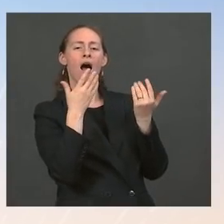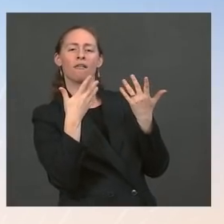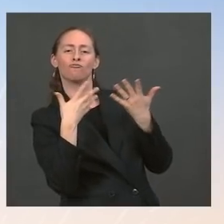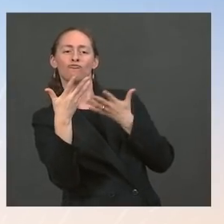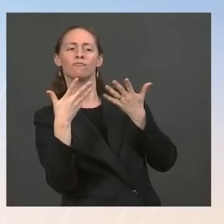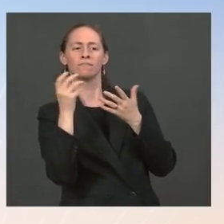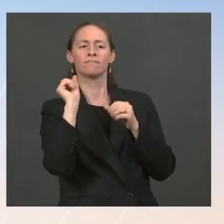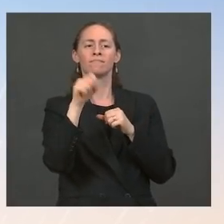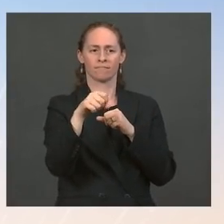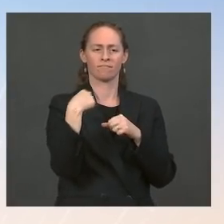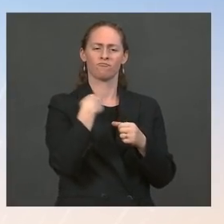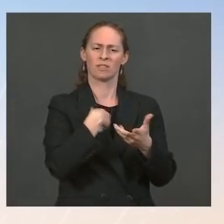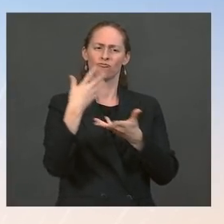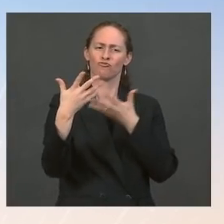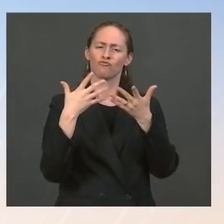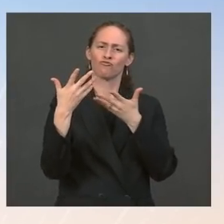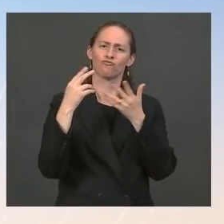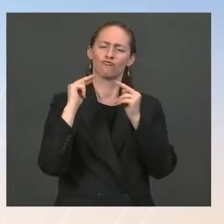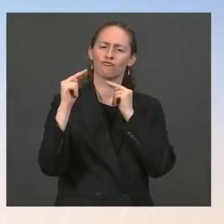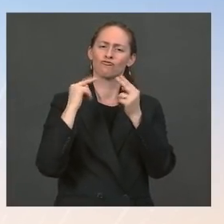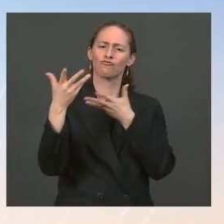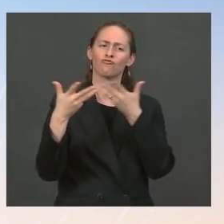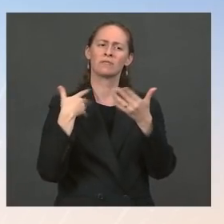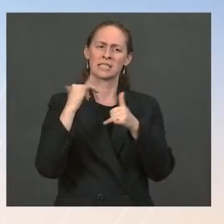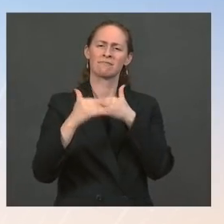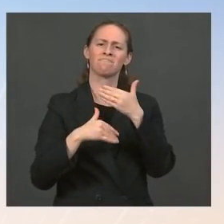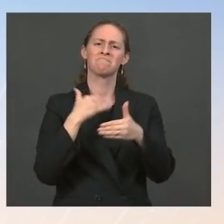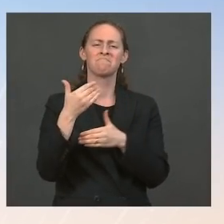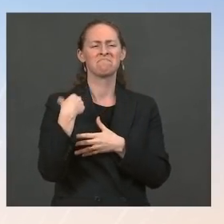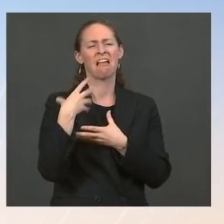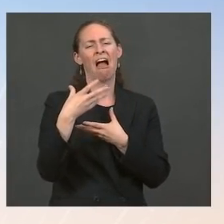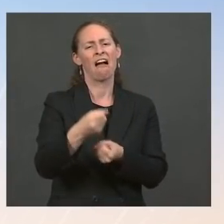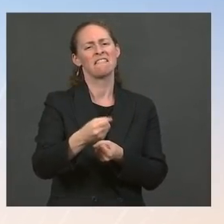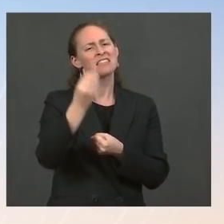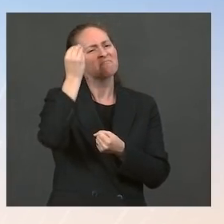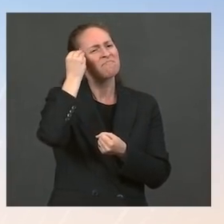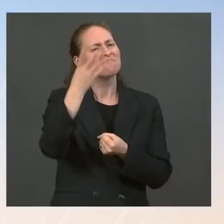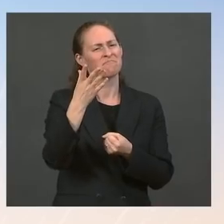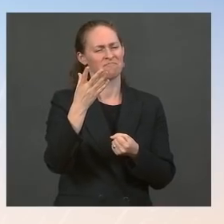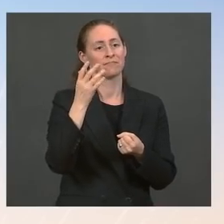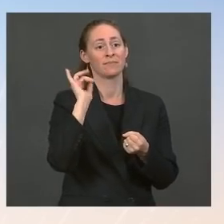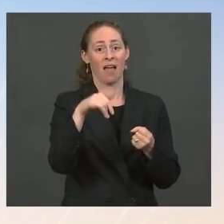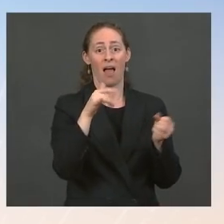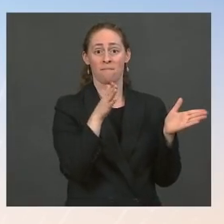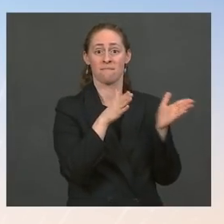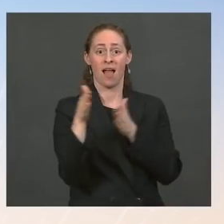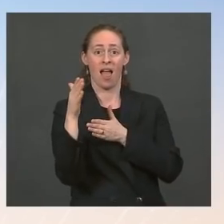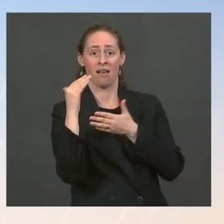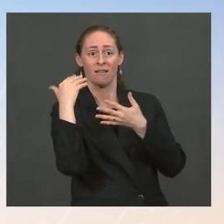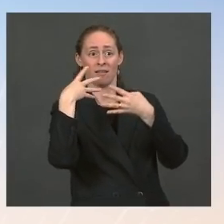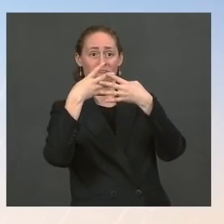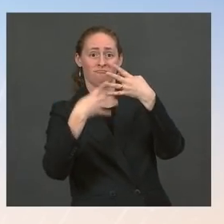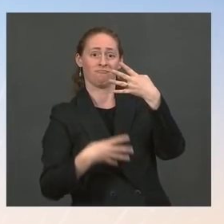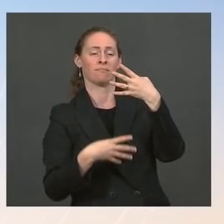But we are confident that this pa- -- these packages will have an enormous impact on addressing the climate crisis.